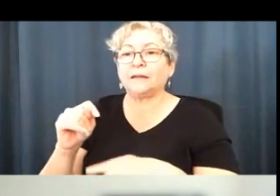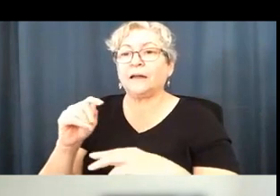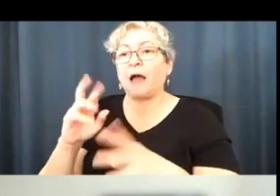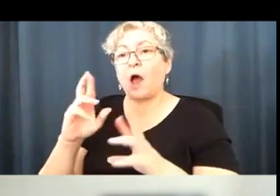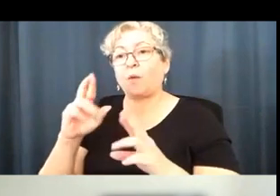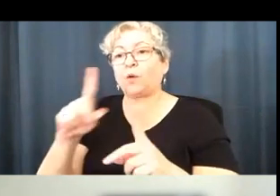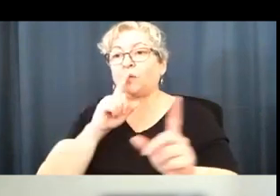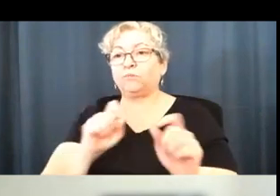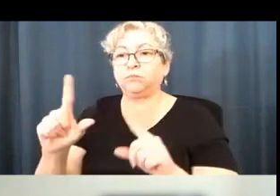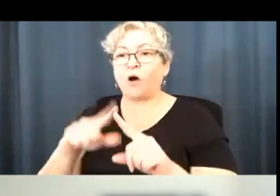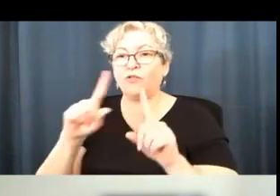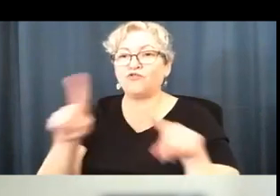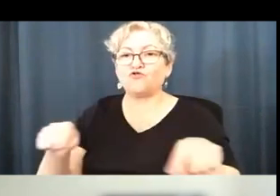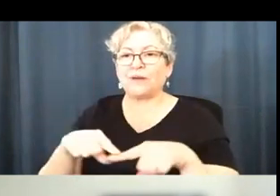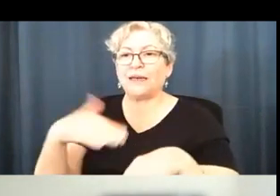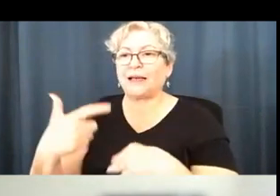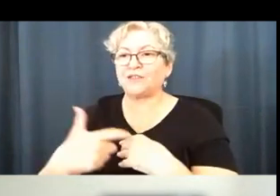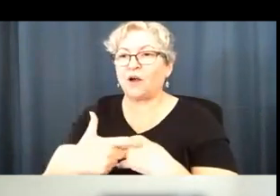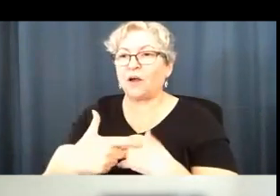Right. - Absolutely. Thank you for having us.